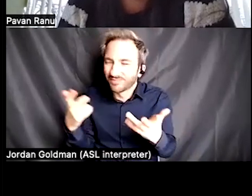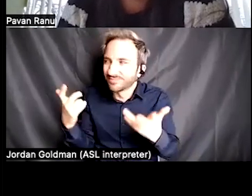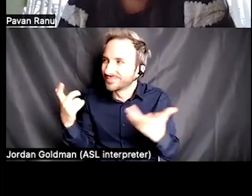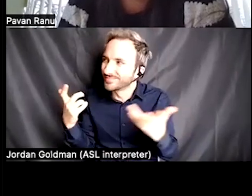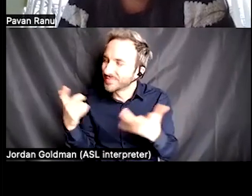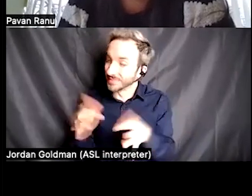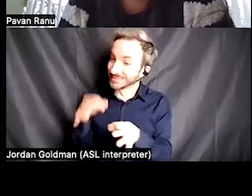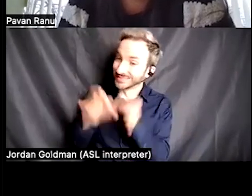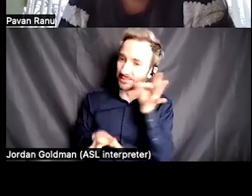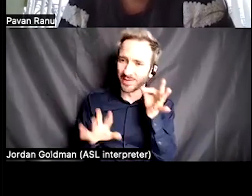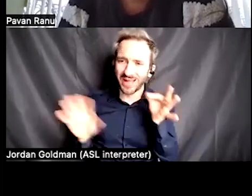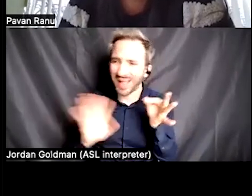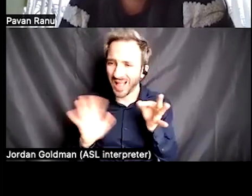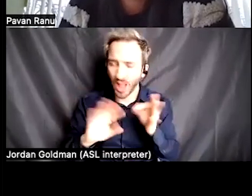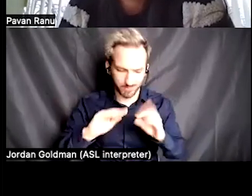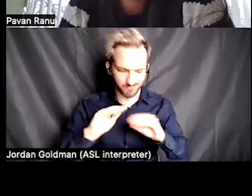is continuing to grow. Monique: